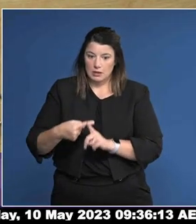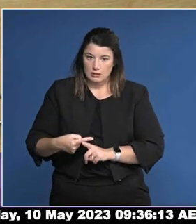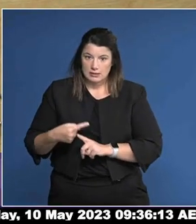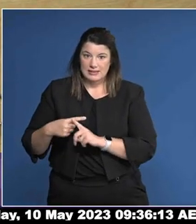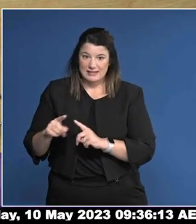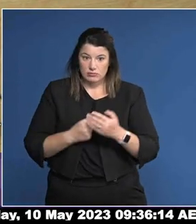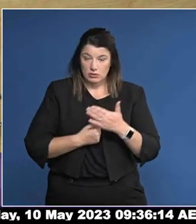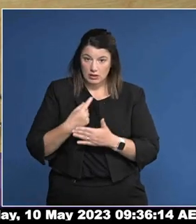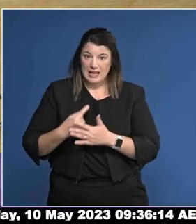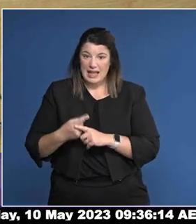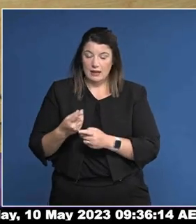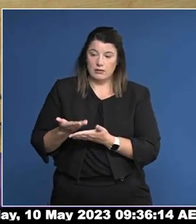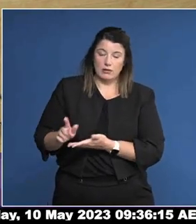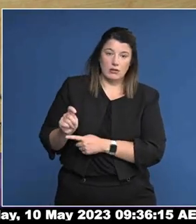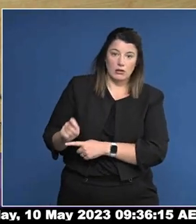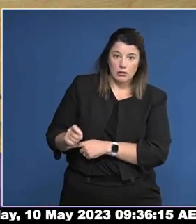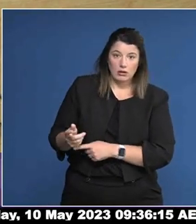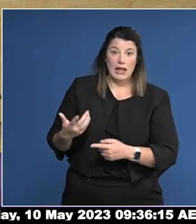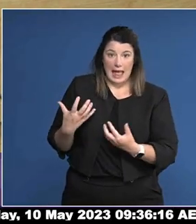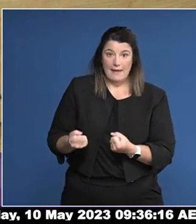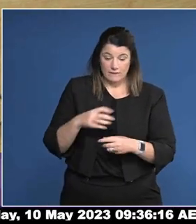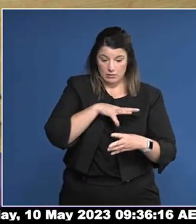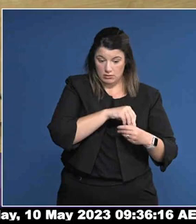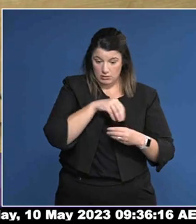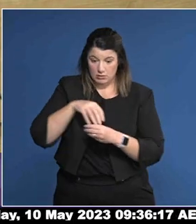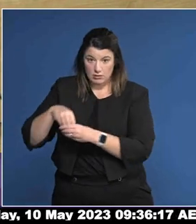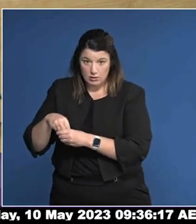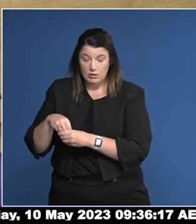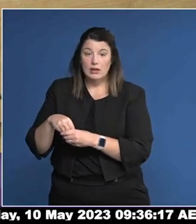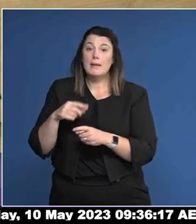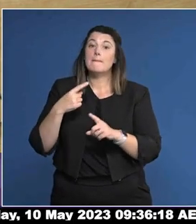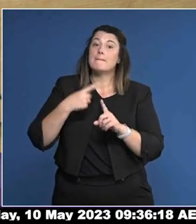Yes. MS EASTMAN: And it also requires an understanding of the context in